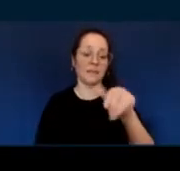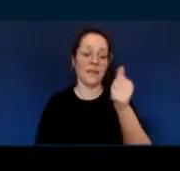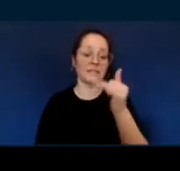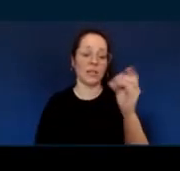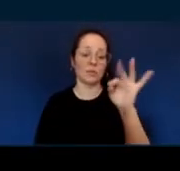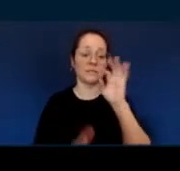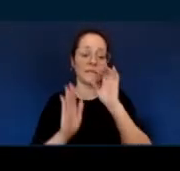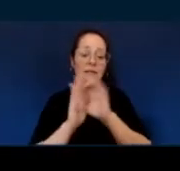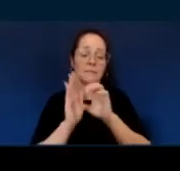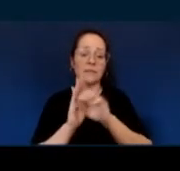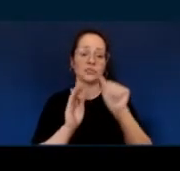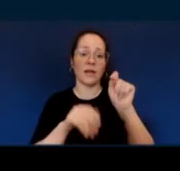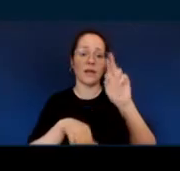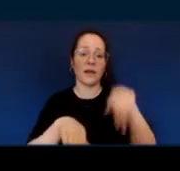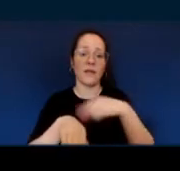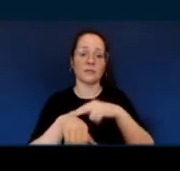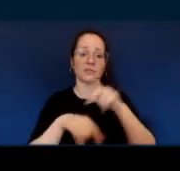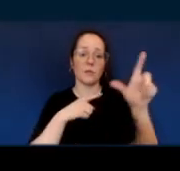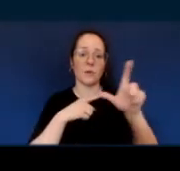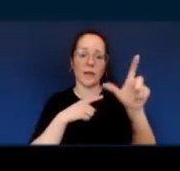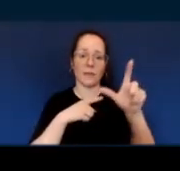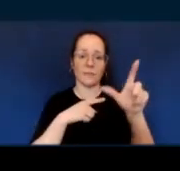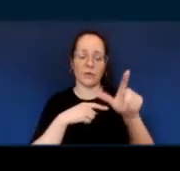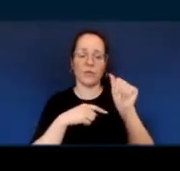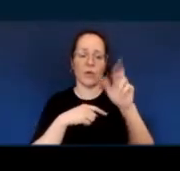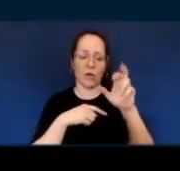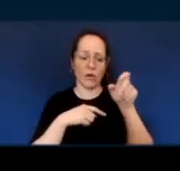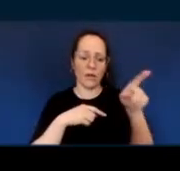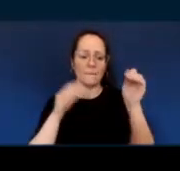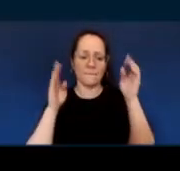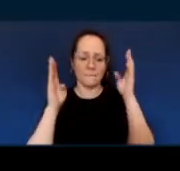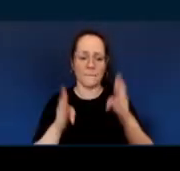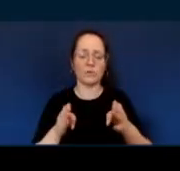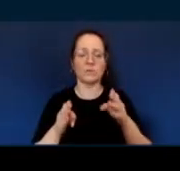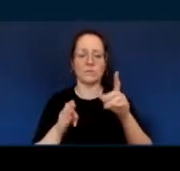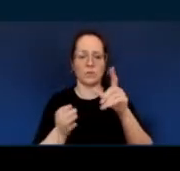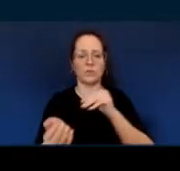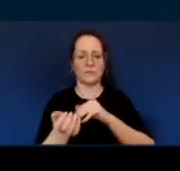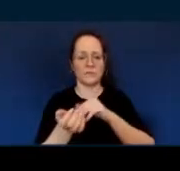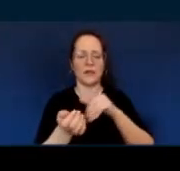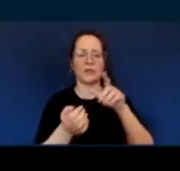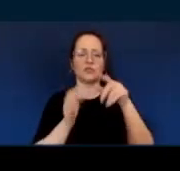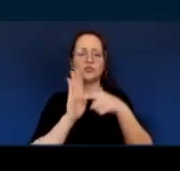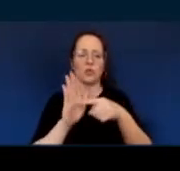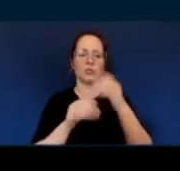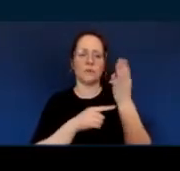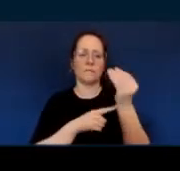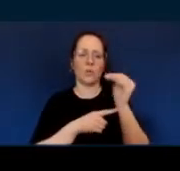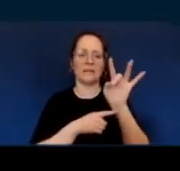NATIONAL LIBRARY ARE BIDE CANNED WHAT A SCHOLAR AND PHYSICIAN, FROM 1485 AND THE EARLEST